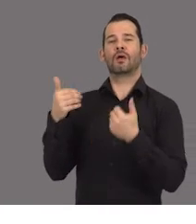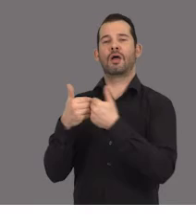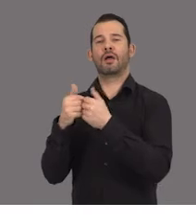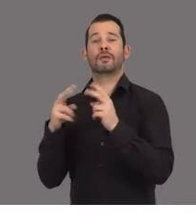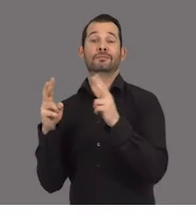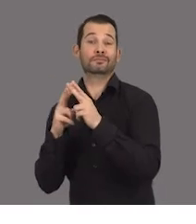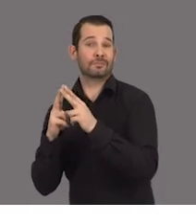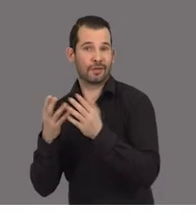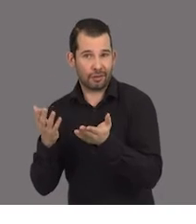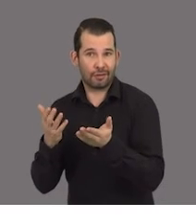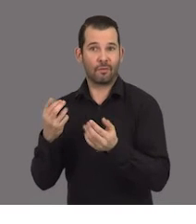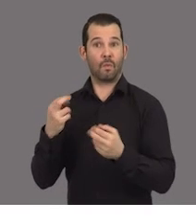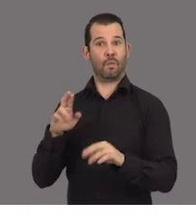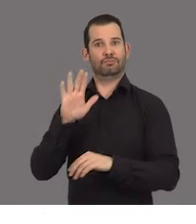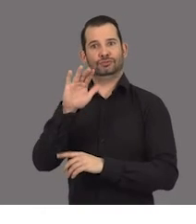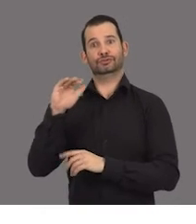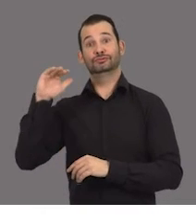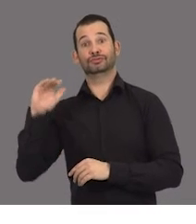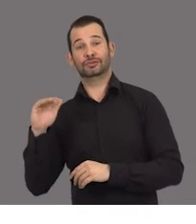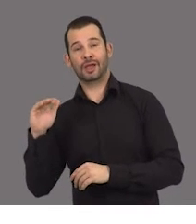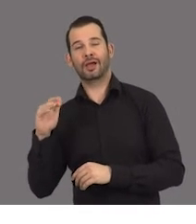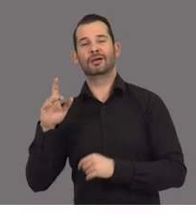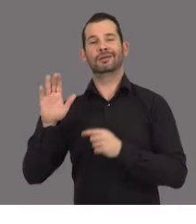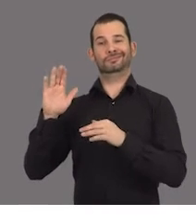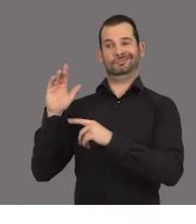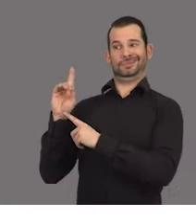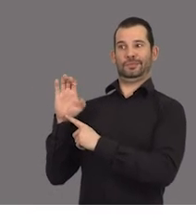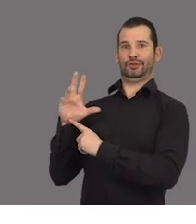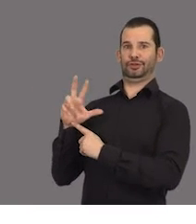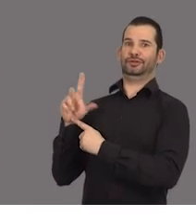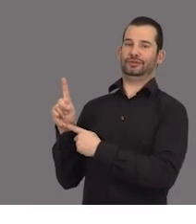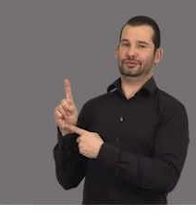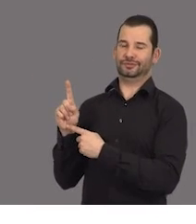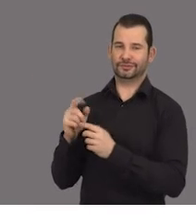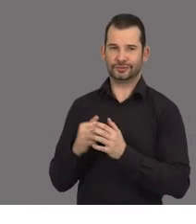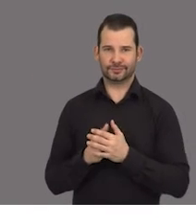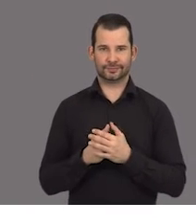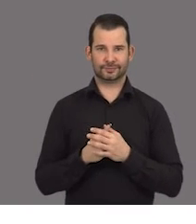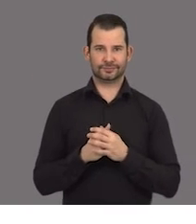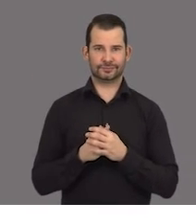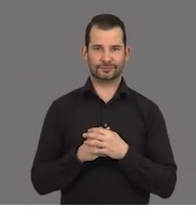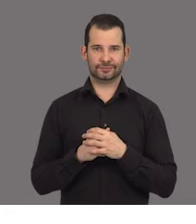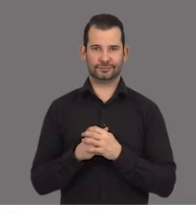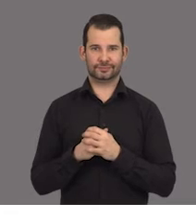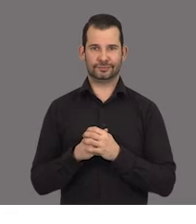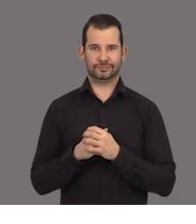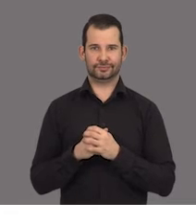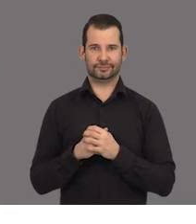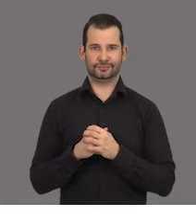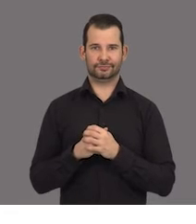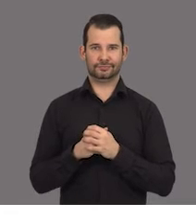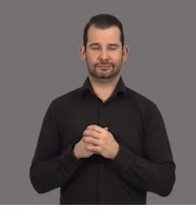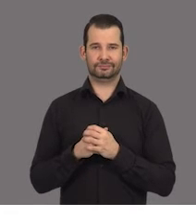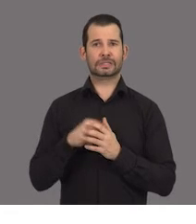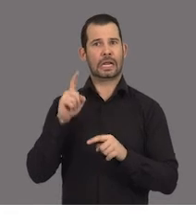You cannot claim the Canada workers benefit: if you were enrolled as a full-time student at a designated educational